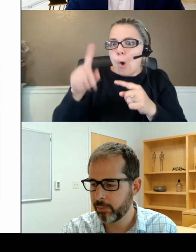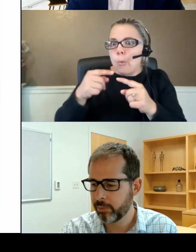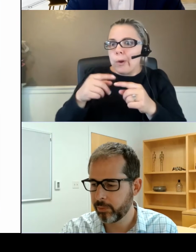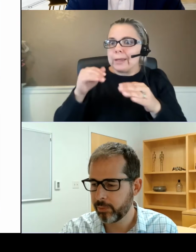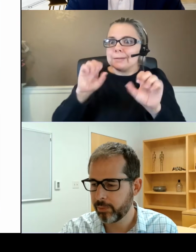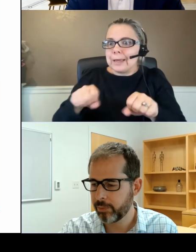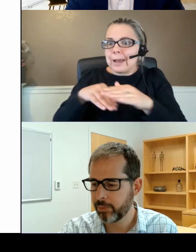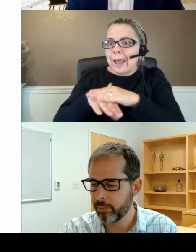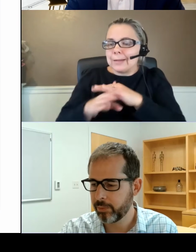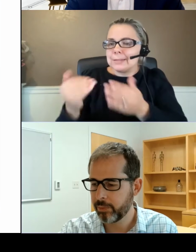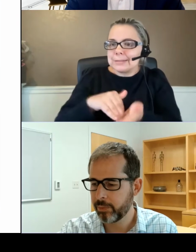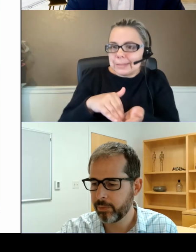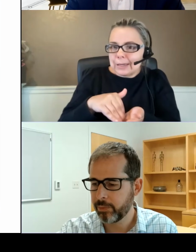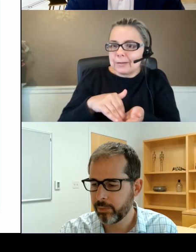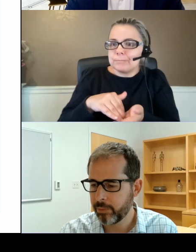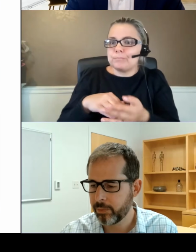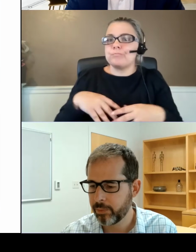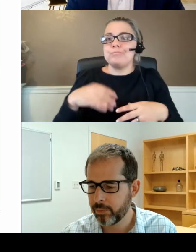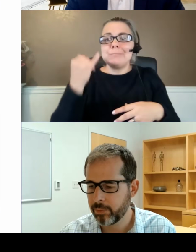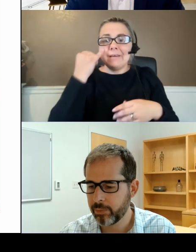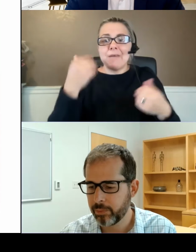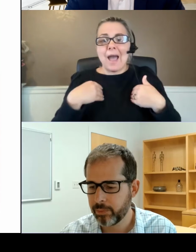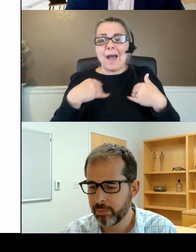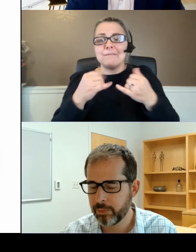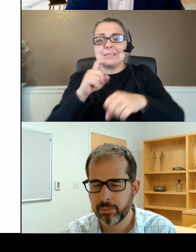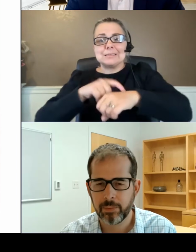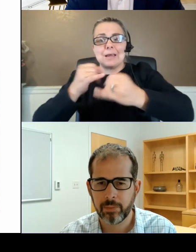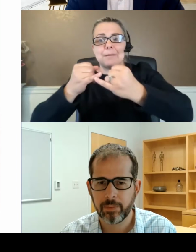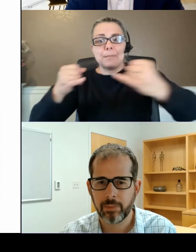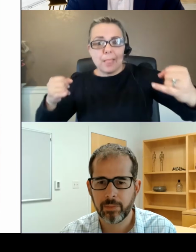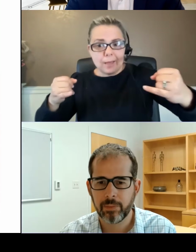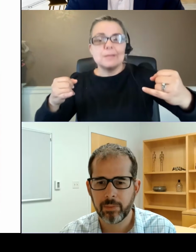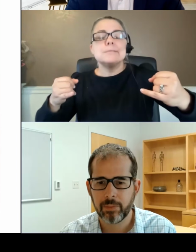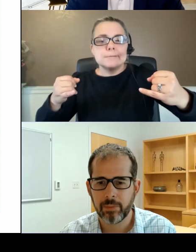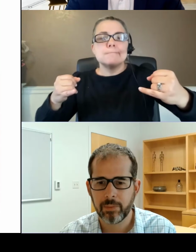making progress, people with disabilities can look at that list and say oh they're already aware of